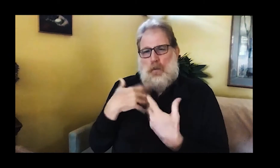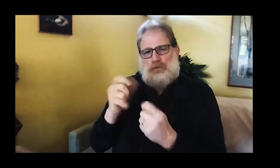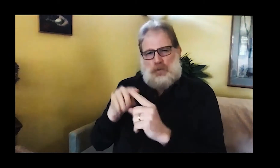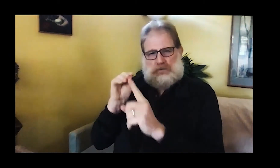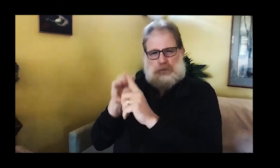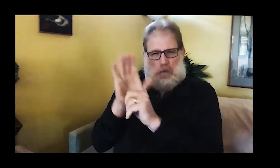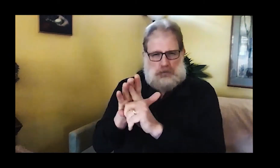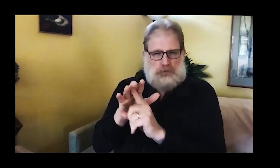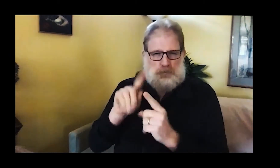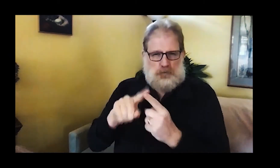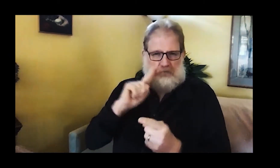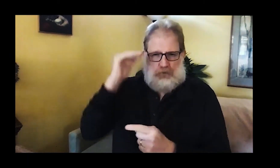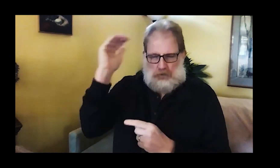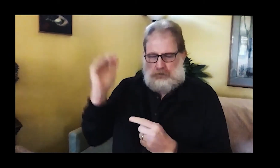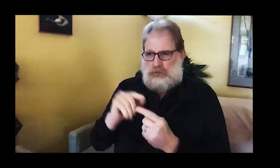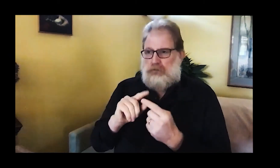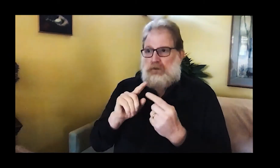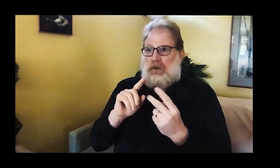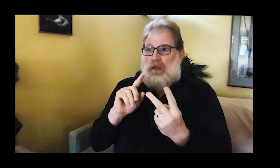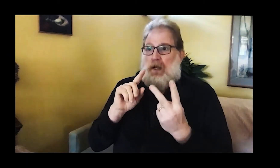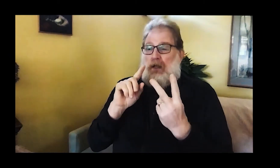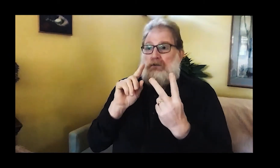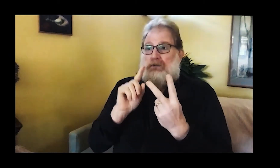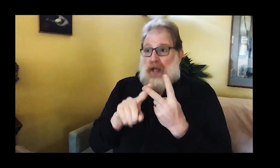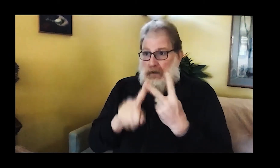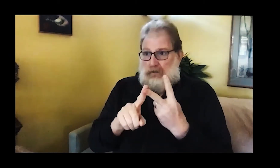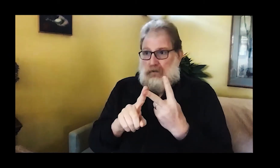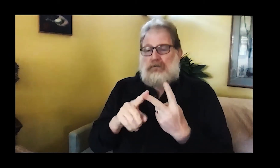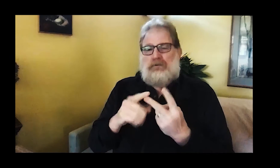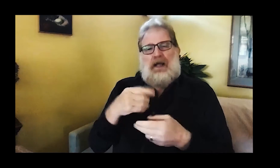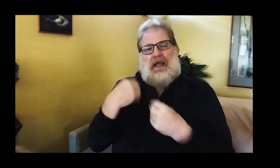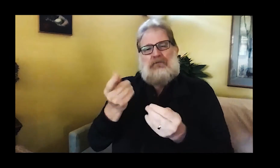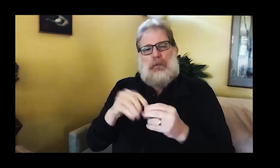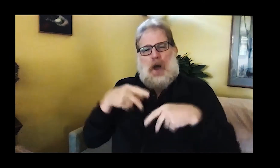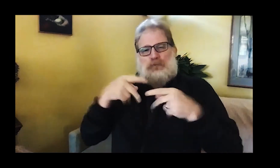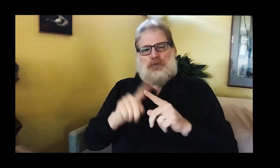So I really wanted to expose them to Deaf adults as well as I wanted to give them an opportunity